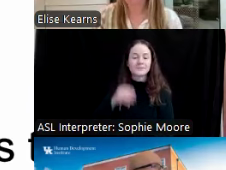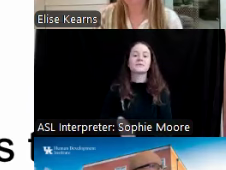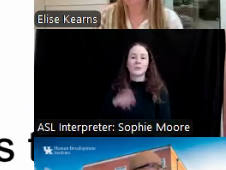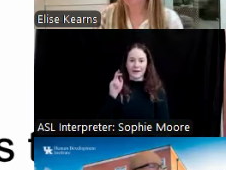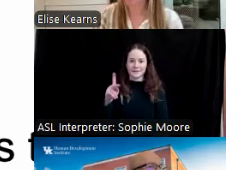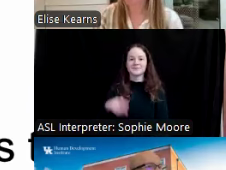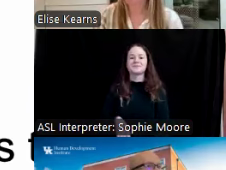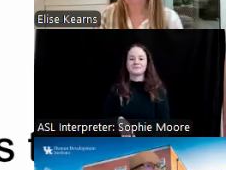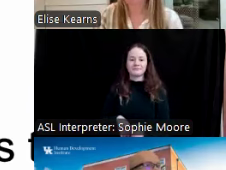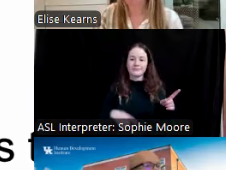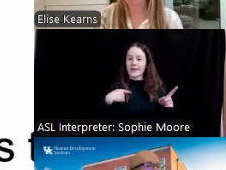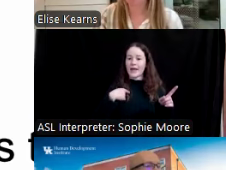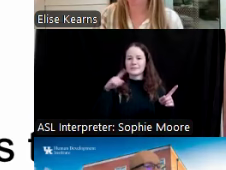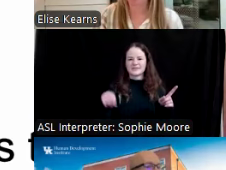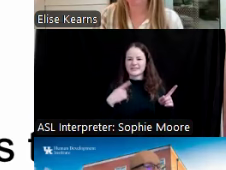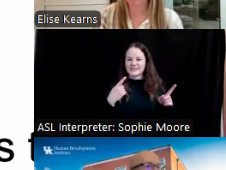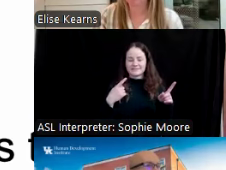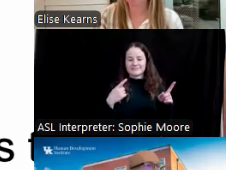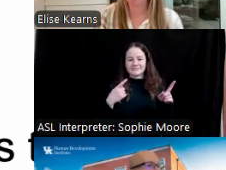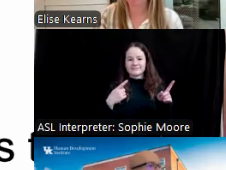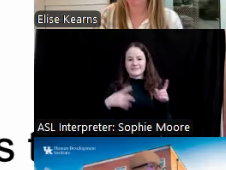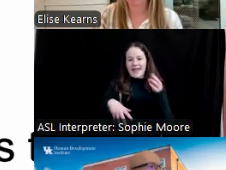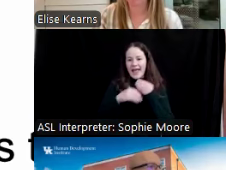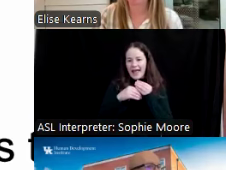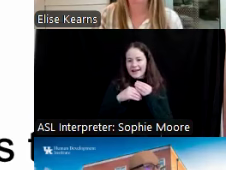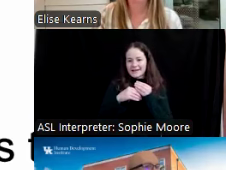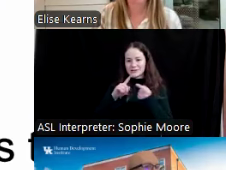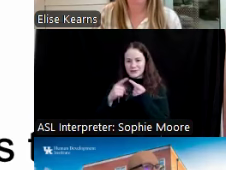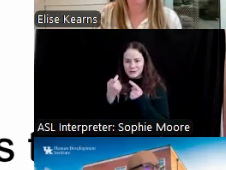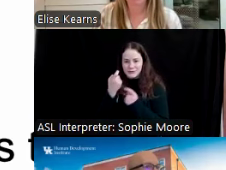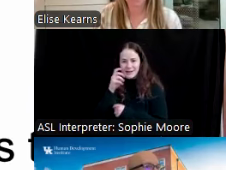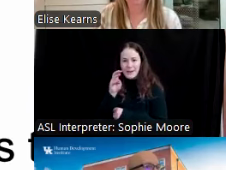gonna build a little bit on what um Morgan and um Lindsay had to say. So,